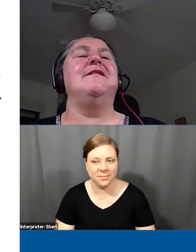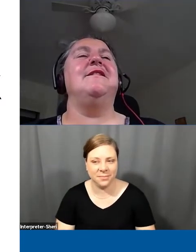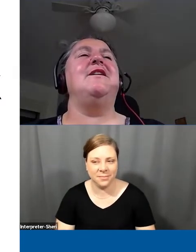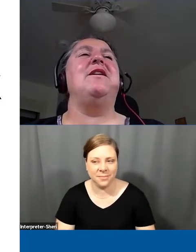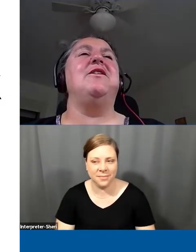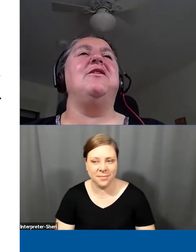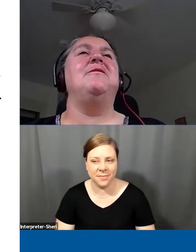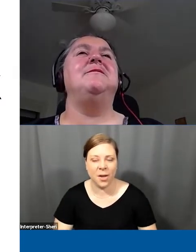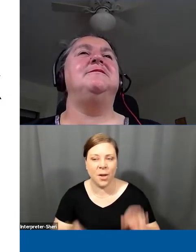There we go.